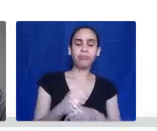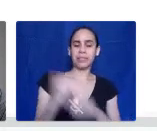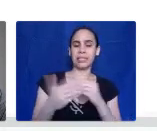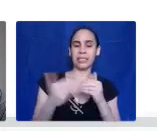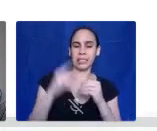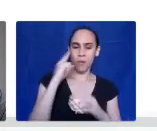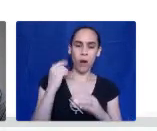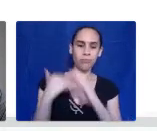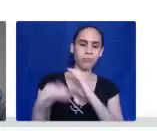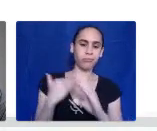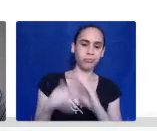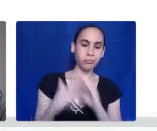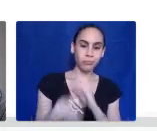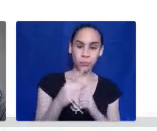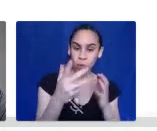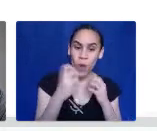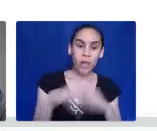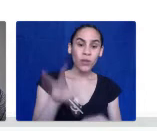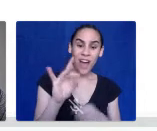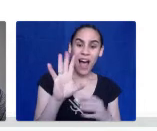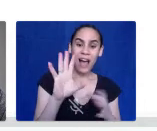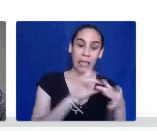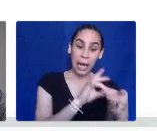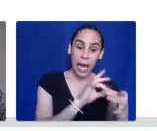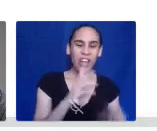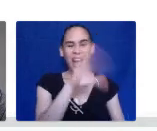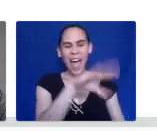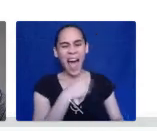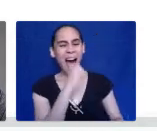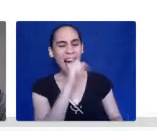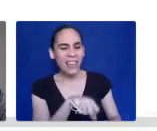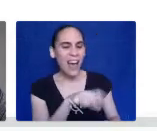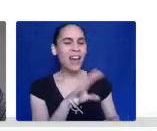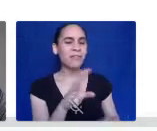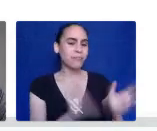that's great you want to find a connection point hey love chatting about you know chicago bulls um